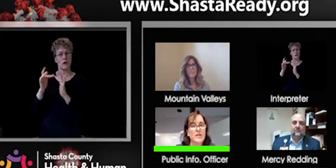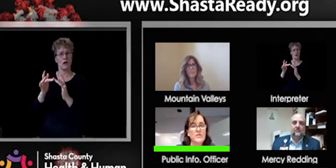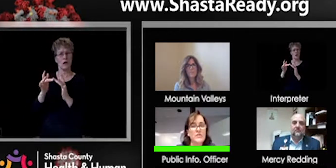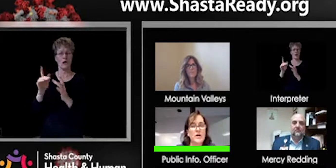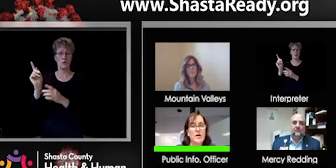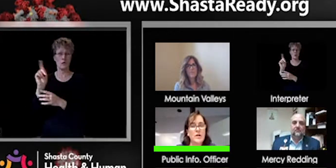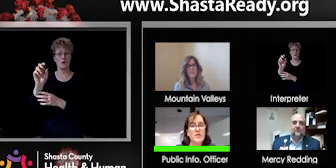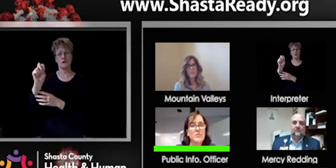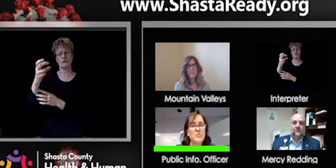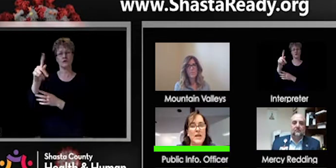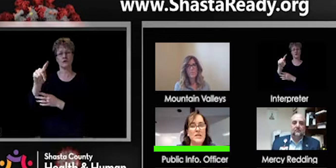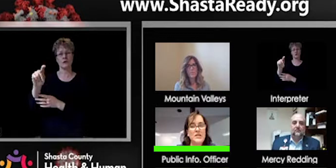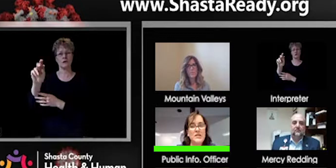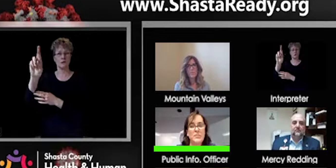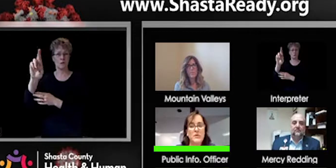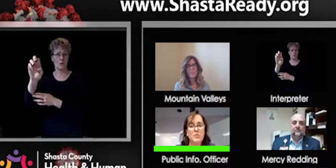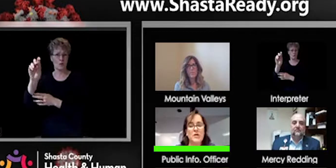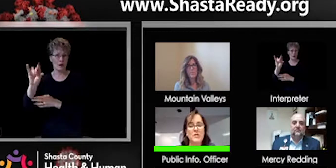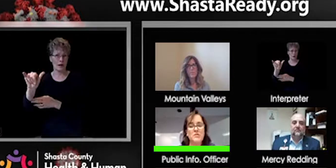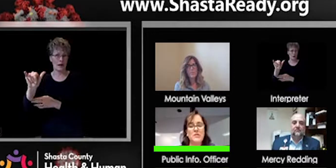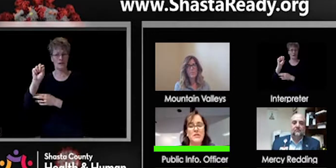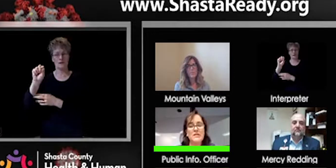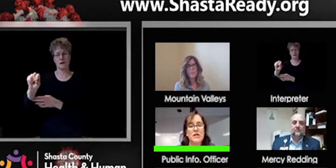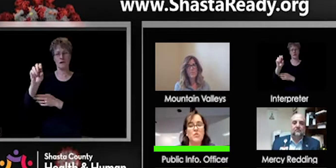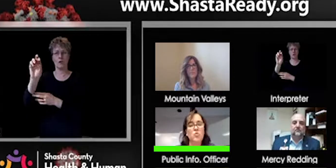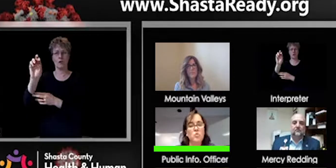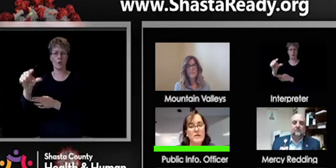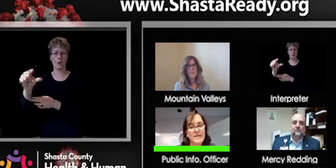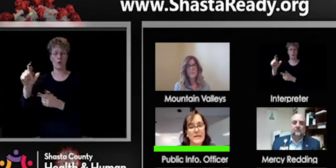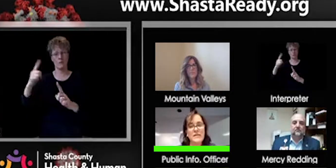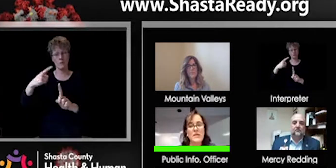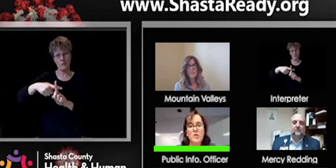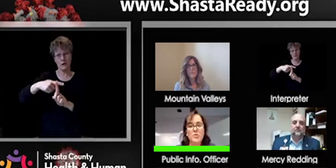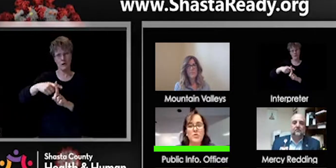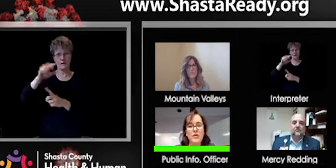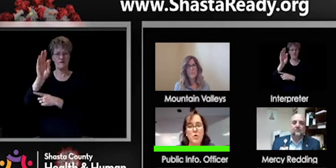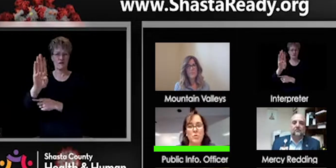and also on our Facebook pages, but we’re going to be doing these on Wednesdays moving